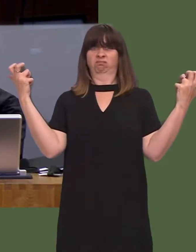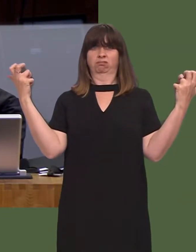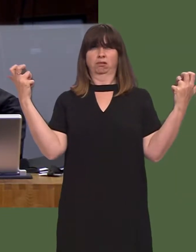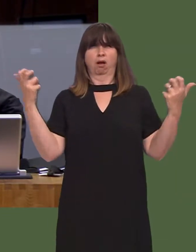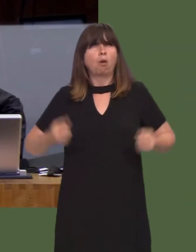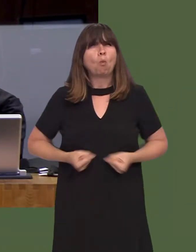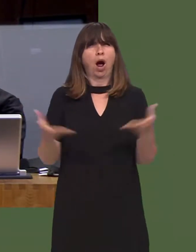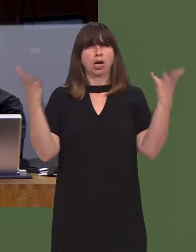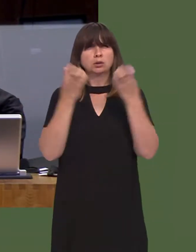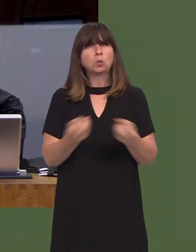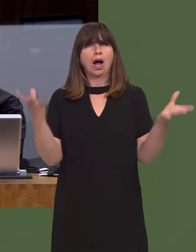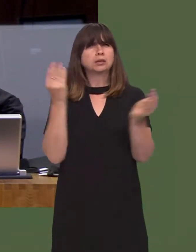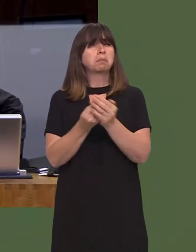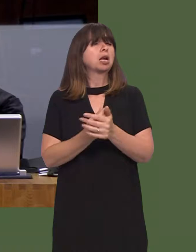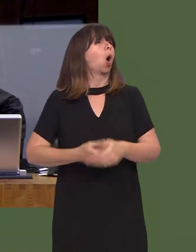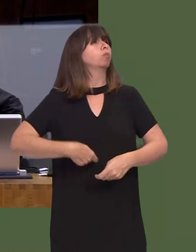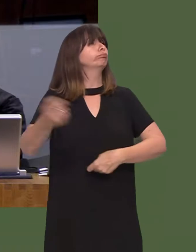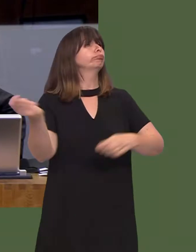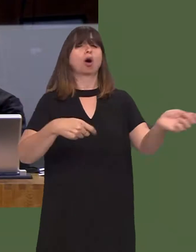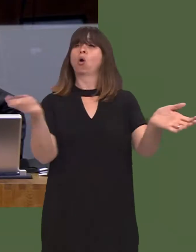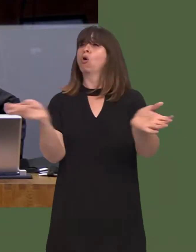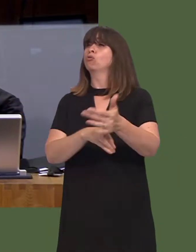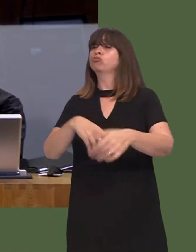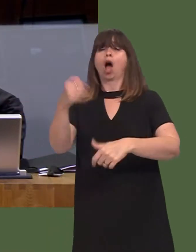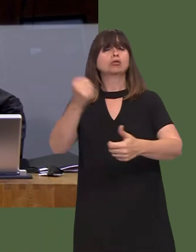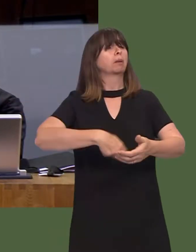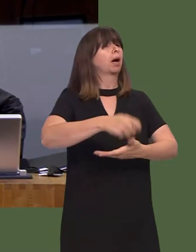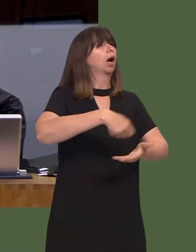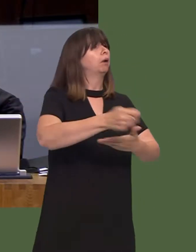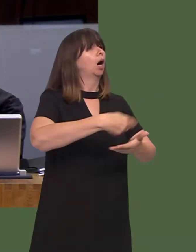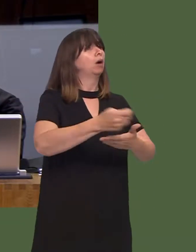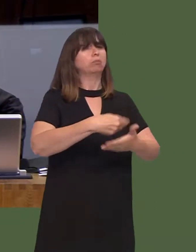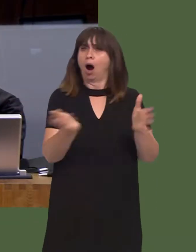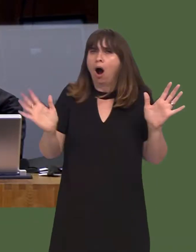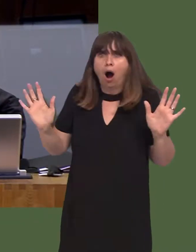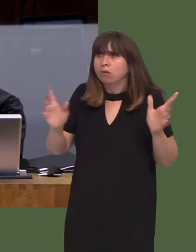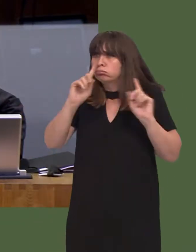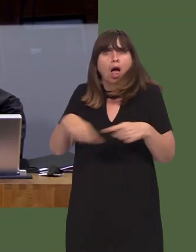health board when they understand the cavalier nature in which this situation has arisen.